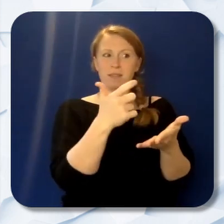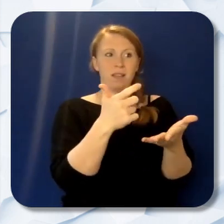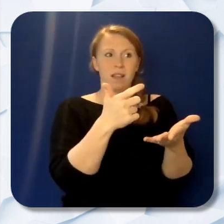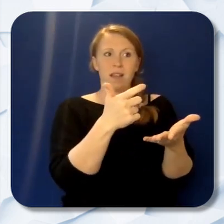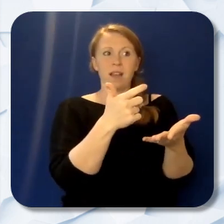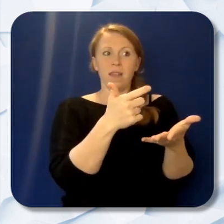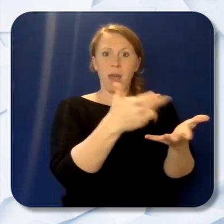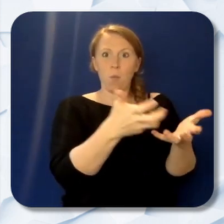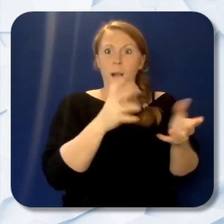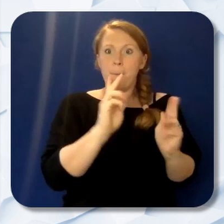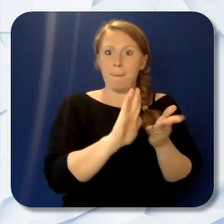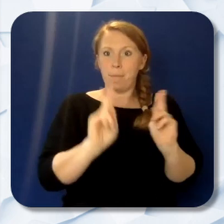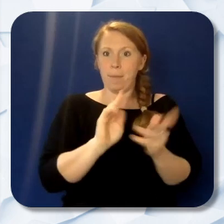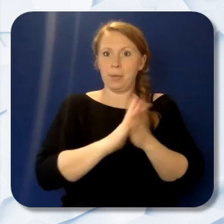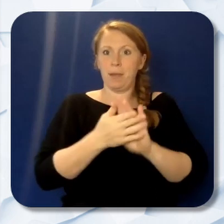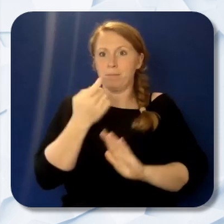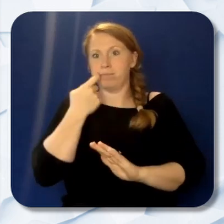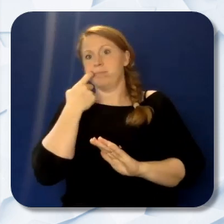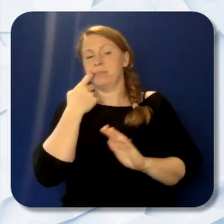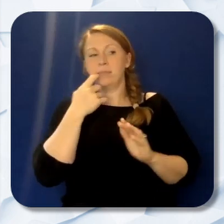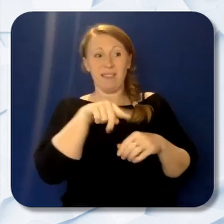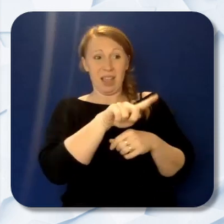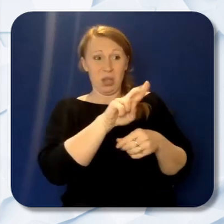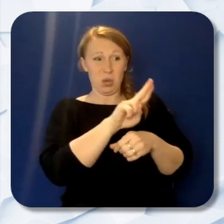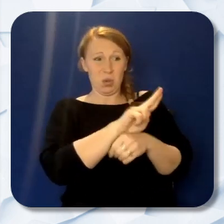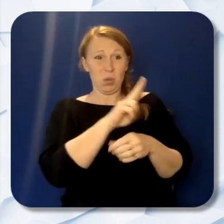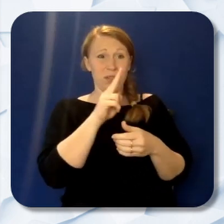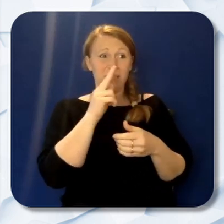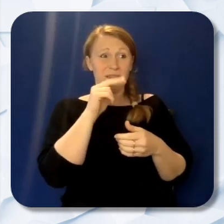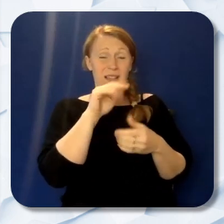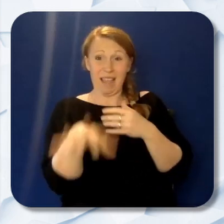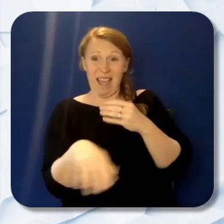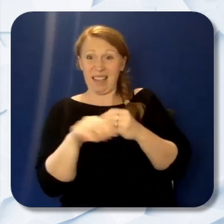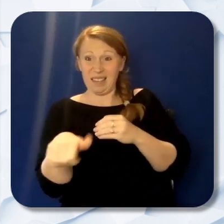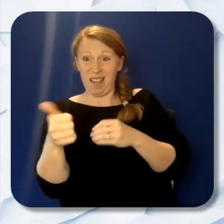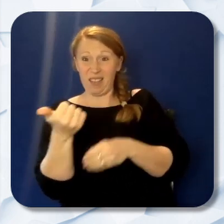it is in a fake pill, or whether it's being cut into other drugs and across America. Right now, we